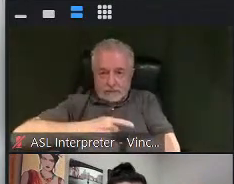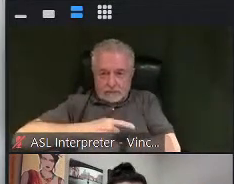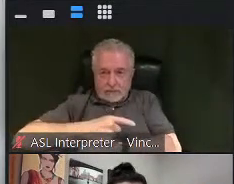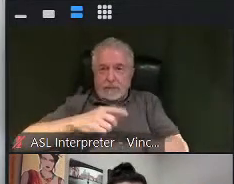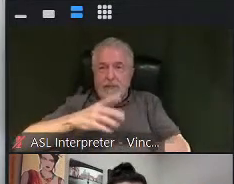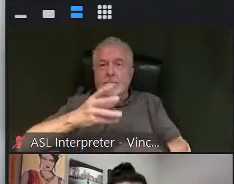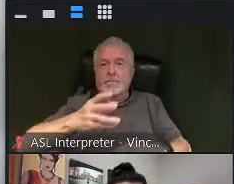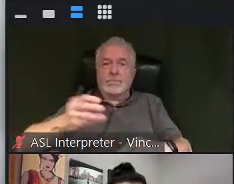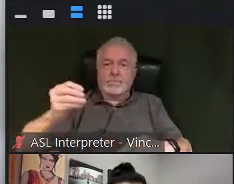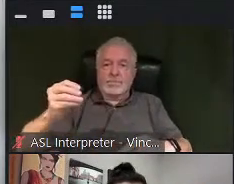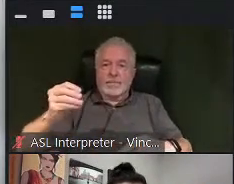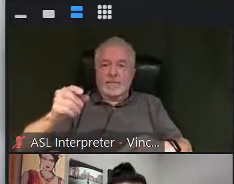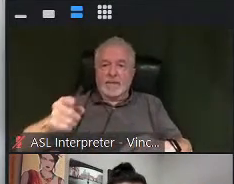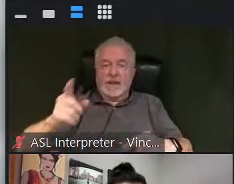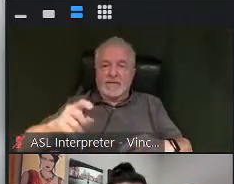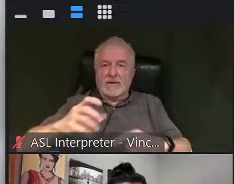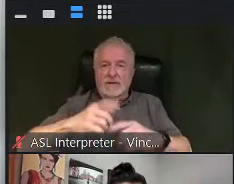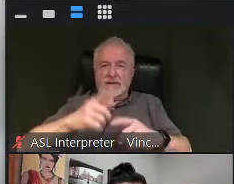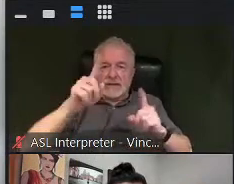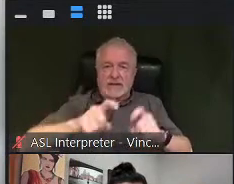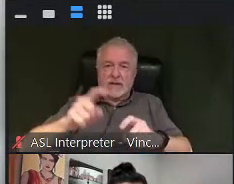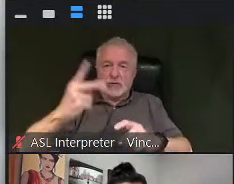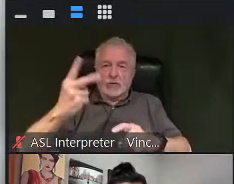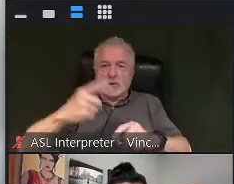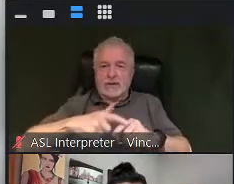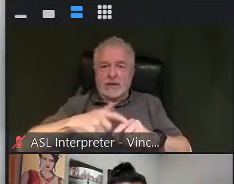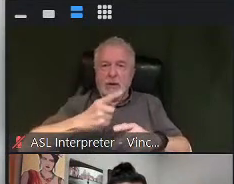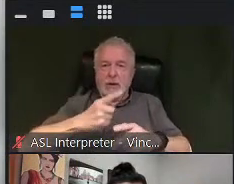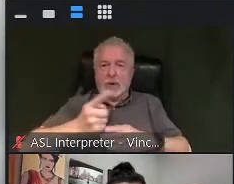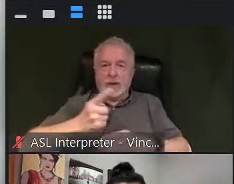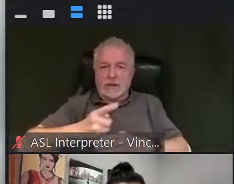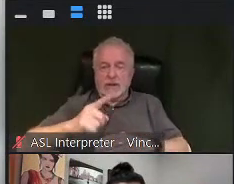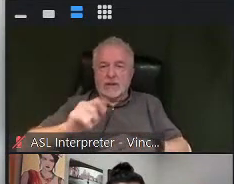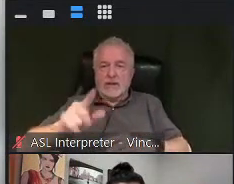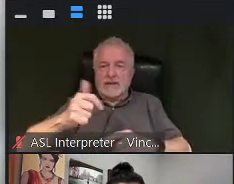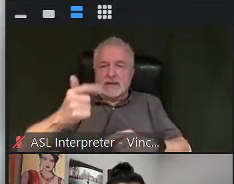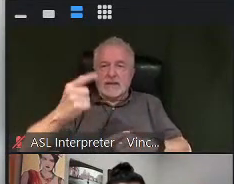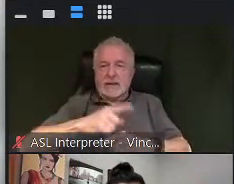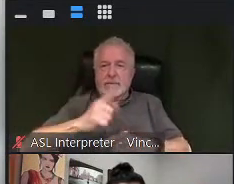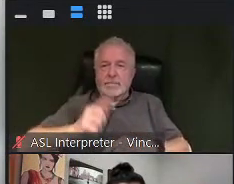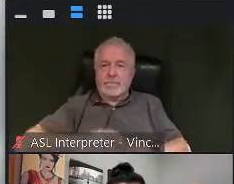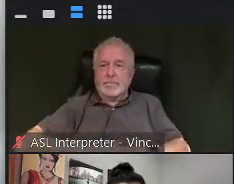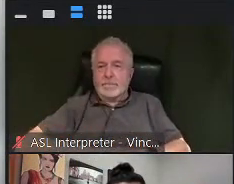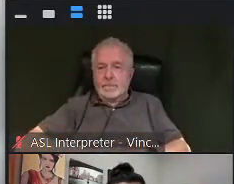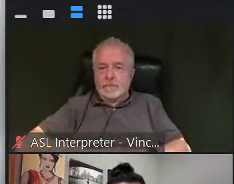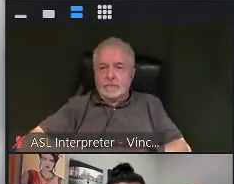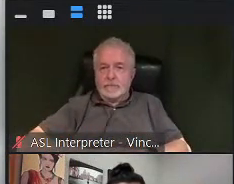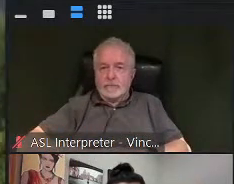And they have to get tested two times per week during that 10 day period.